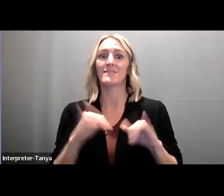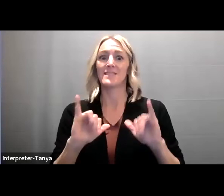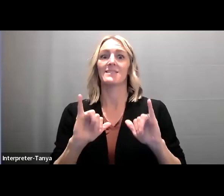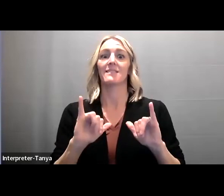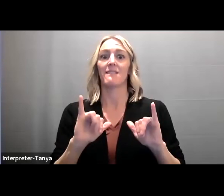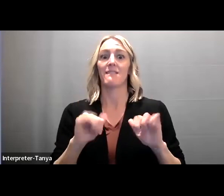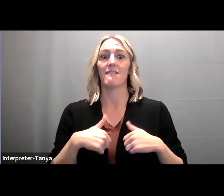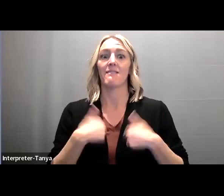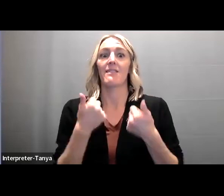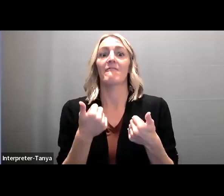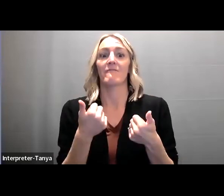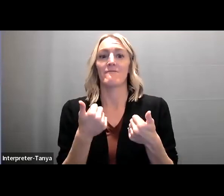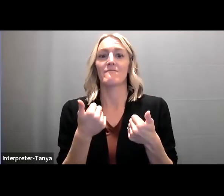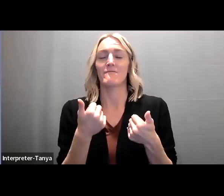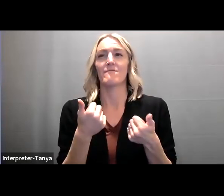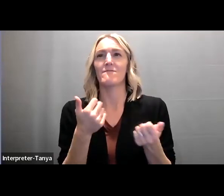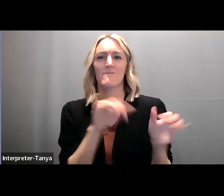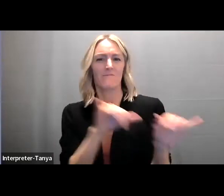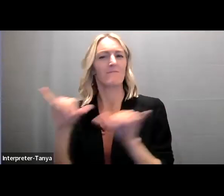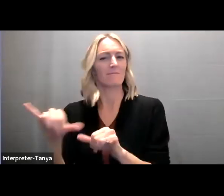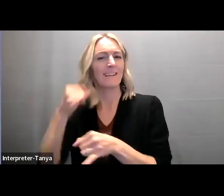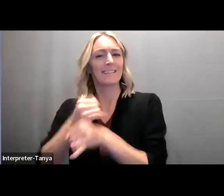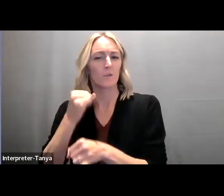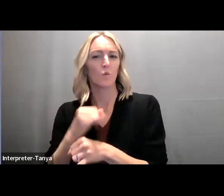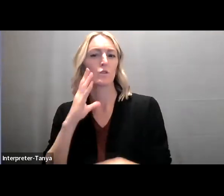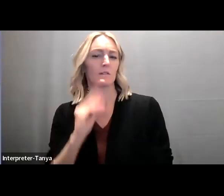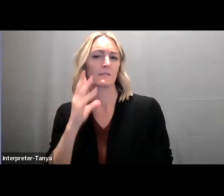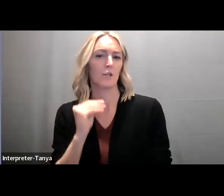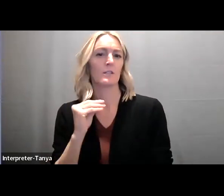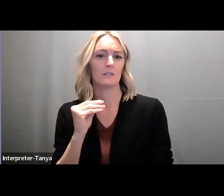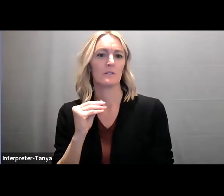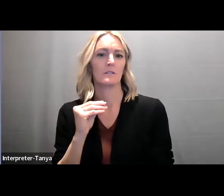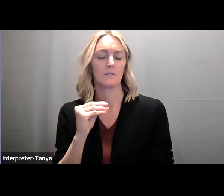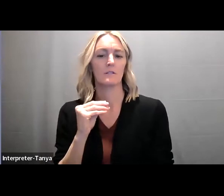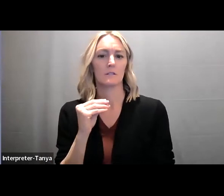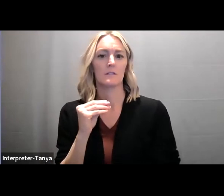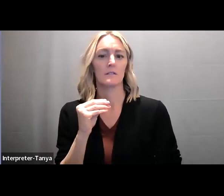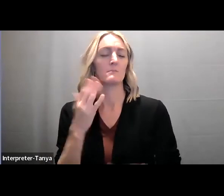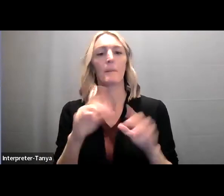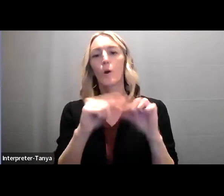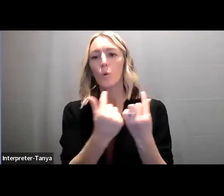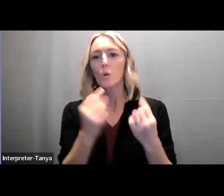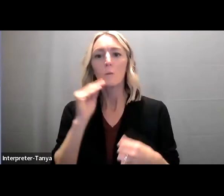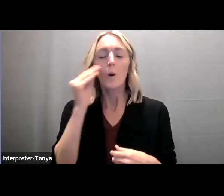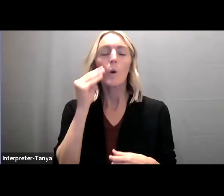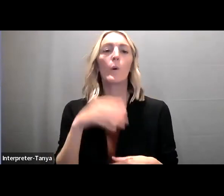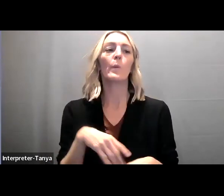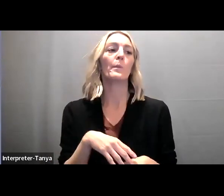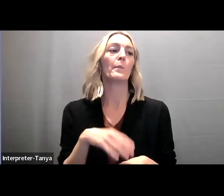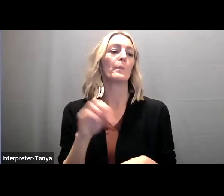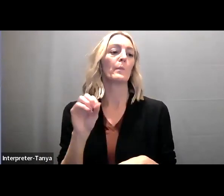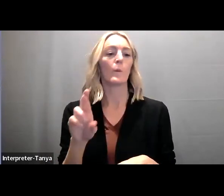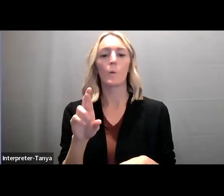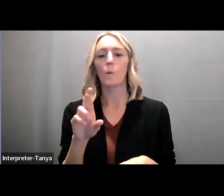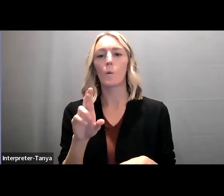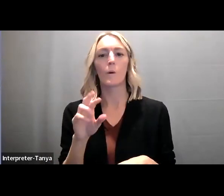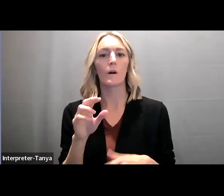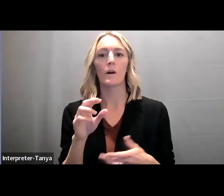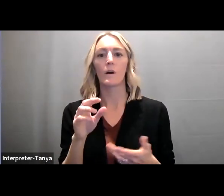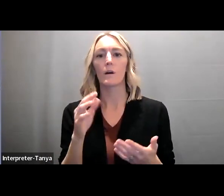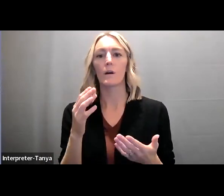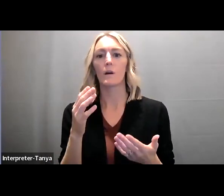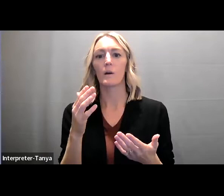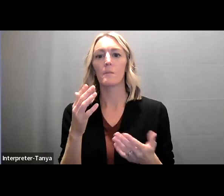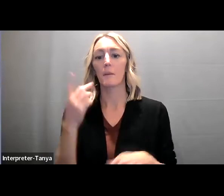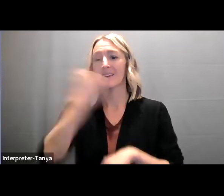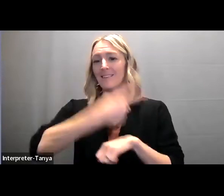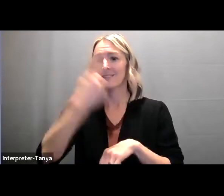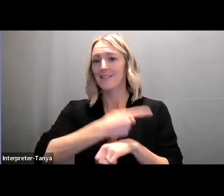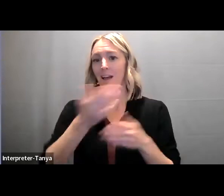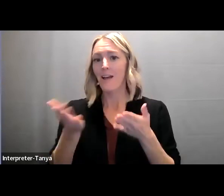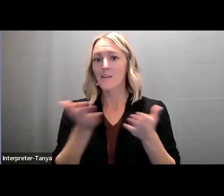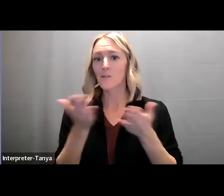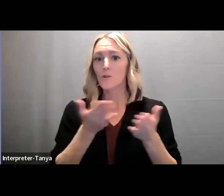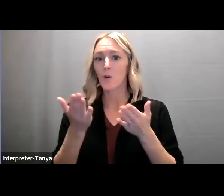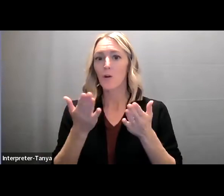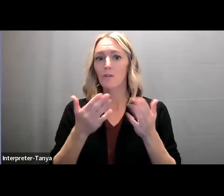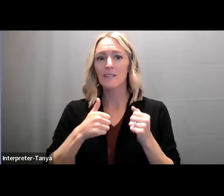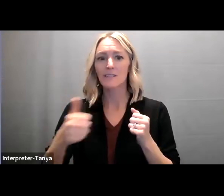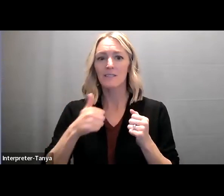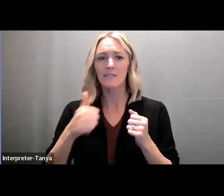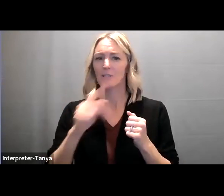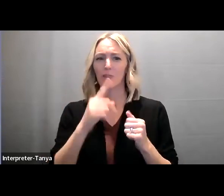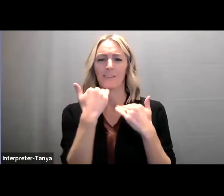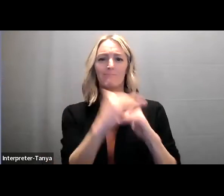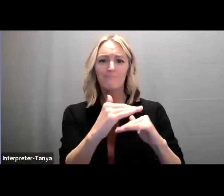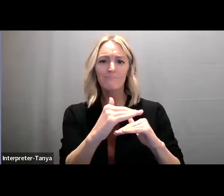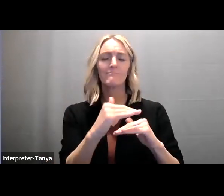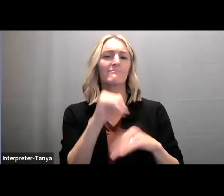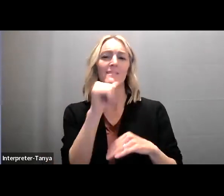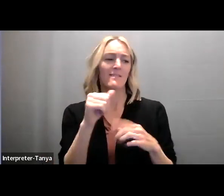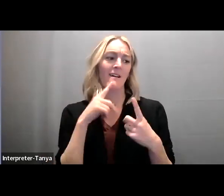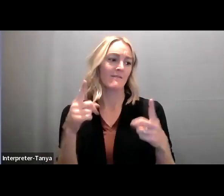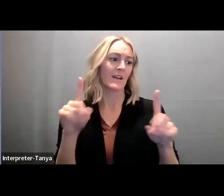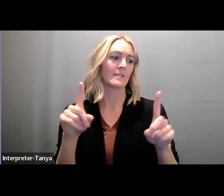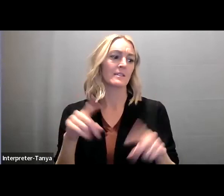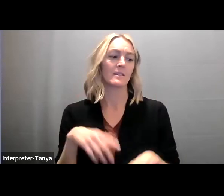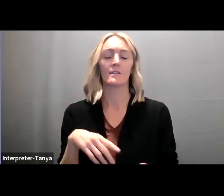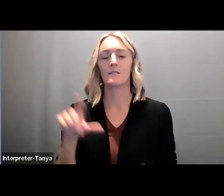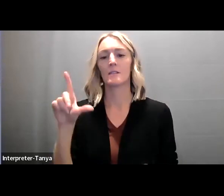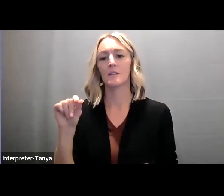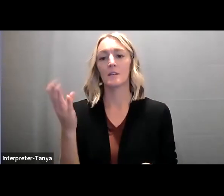that was closer to an institutional experience be that in group homes, so in 2014 the home